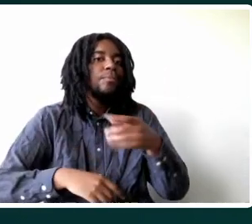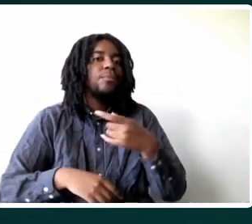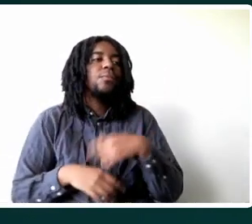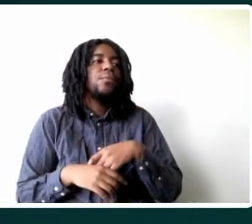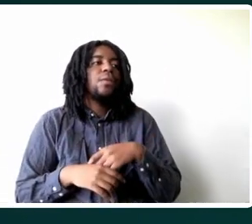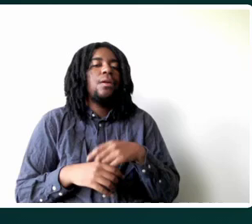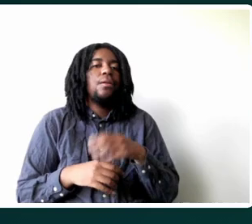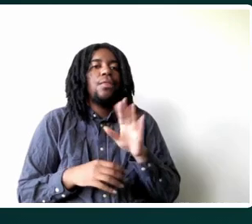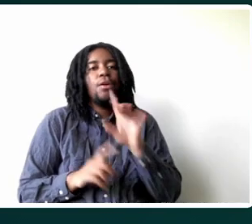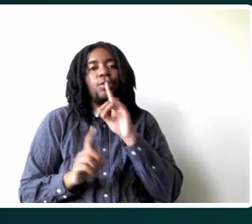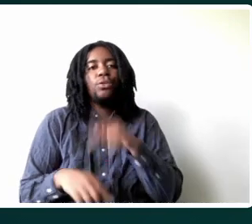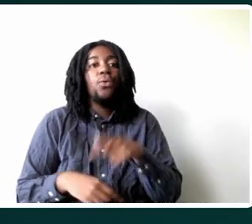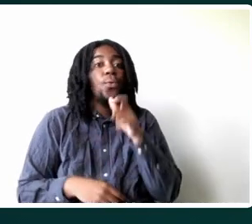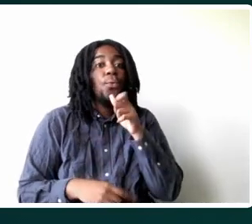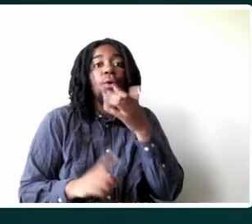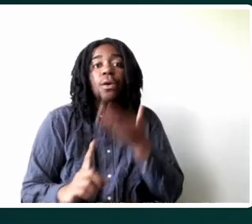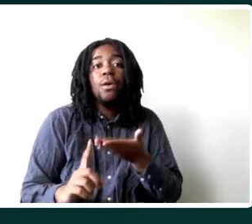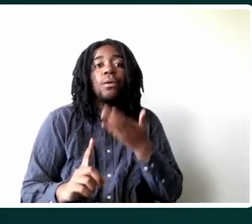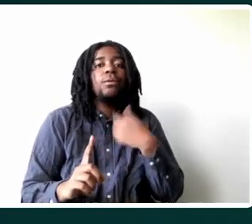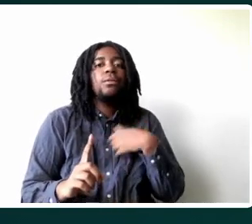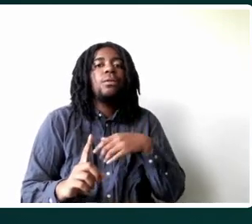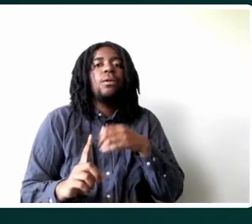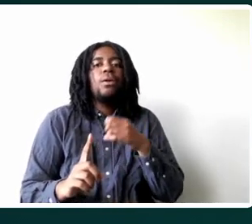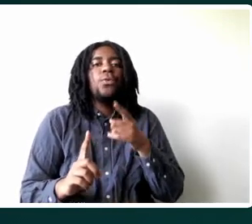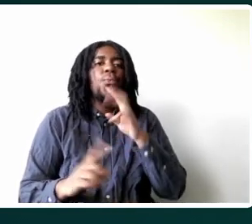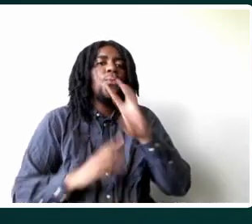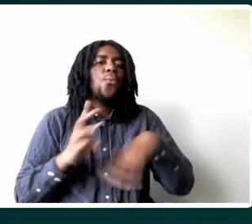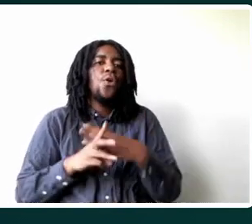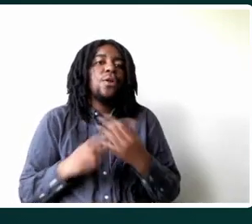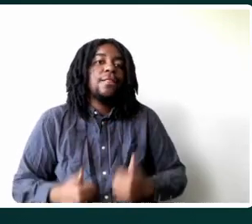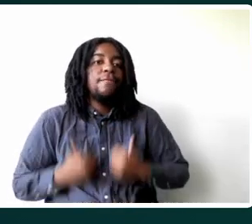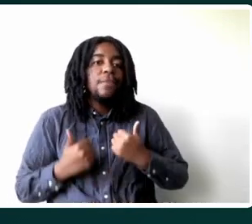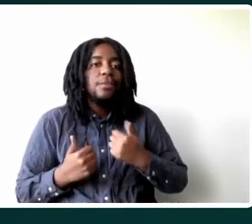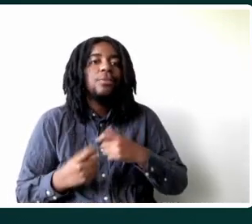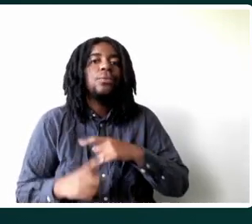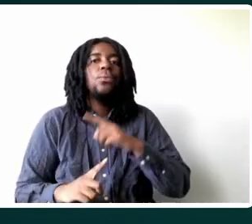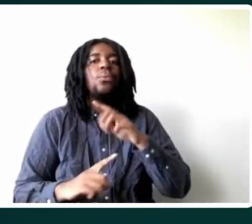what is the world you dream of? Some students did create comic strips, another student here